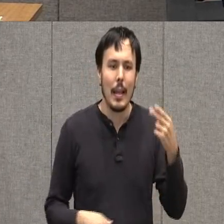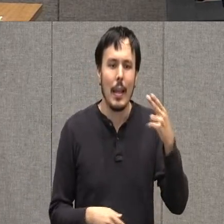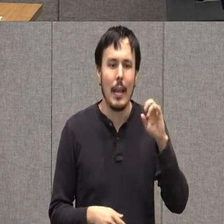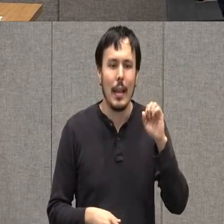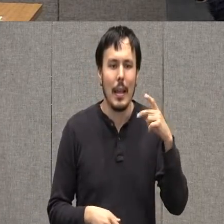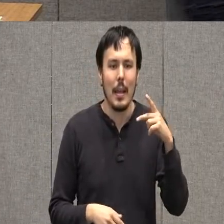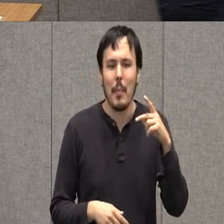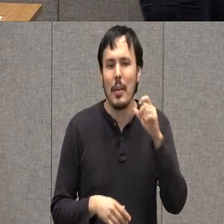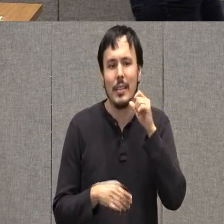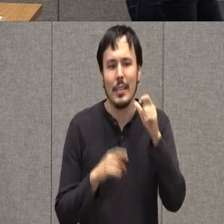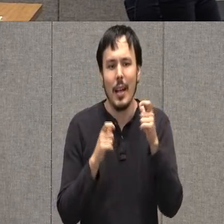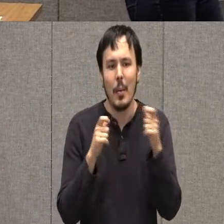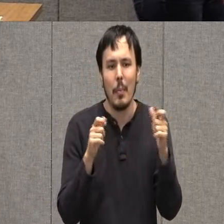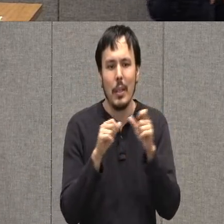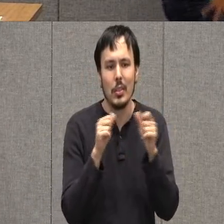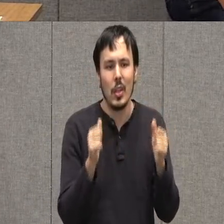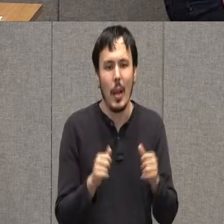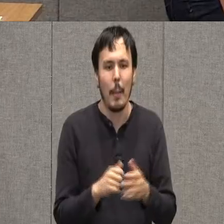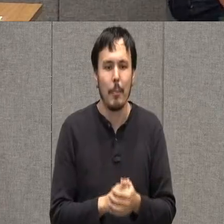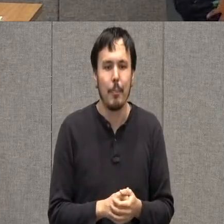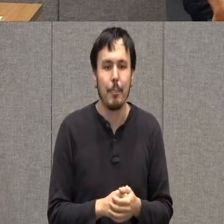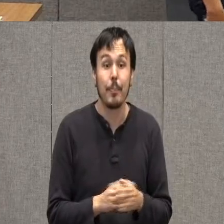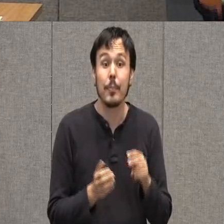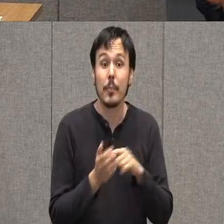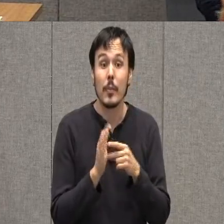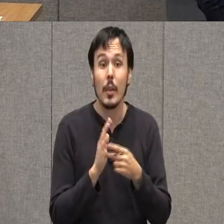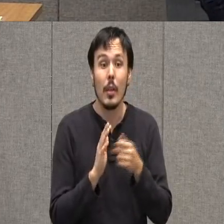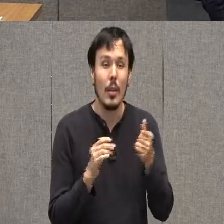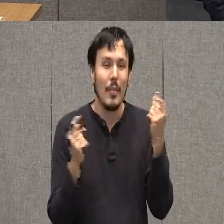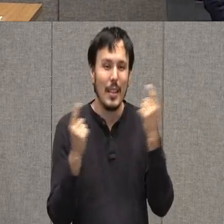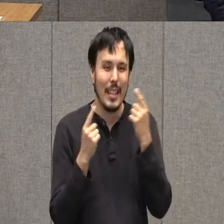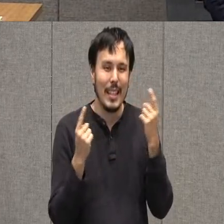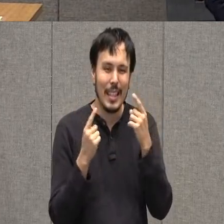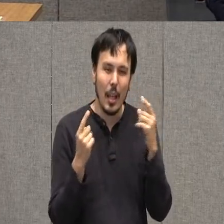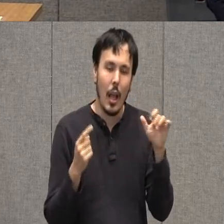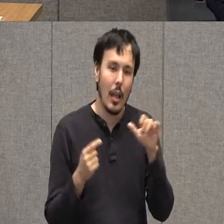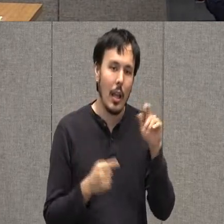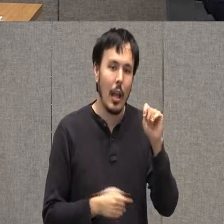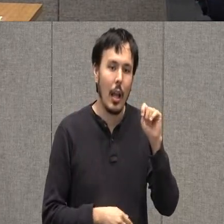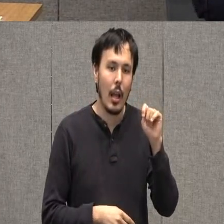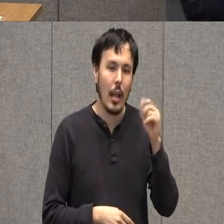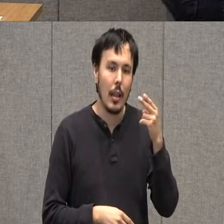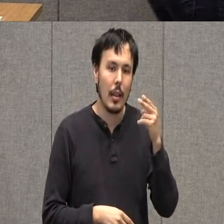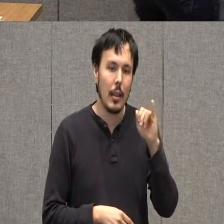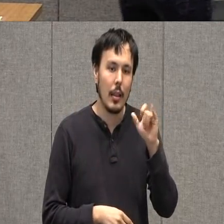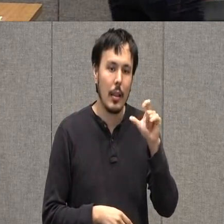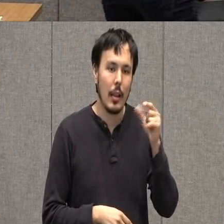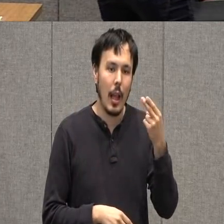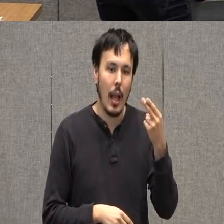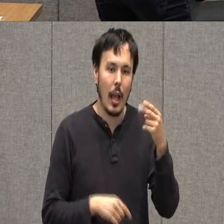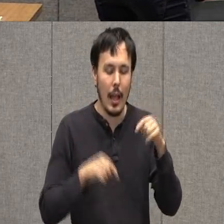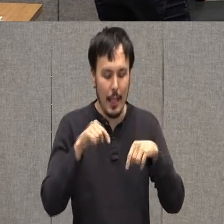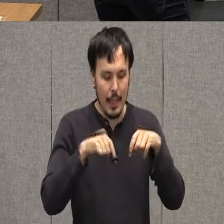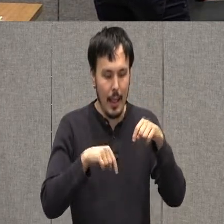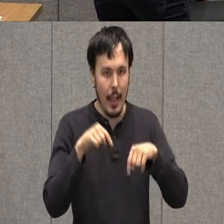So, from where we are here, we're kind of thinking about the thighs and the part of the leg where it's a little bit thicker. So, oh look.